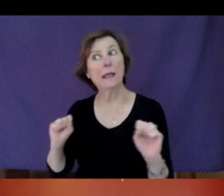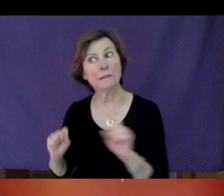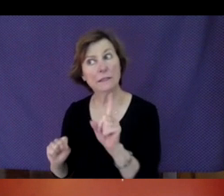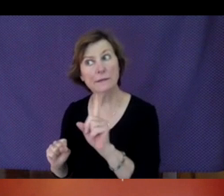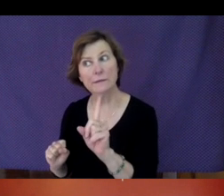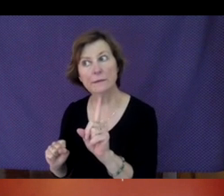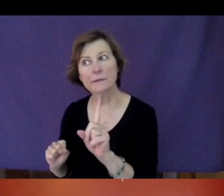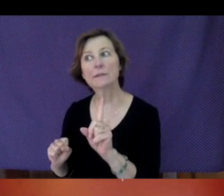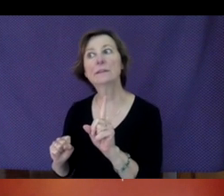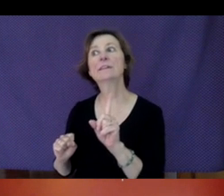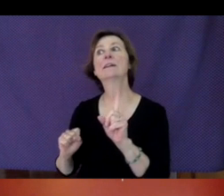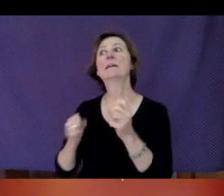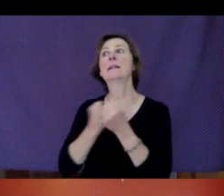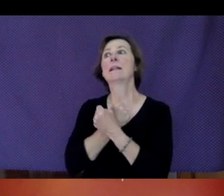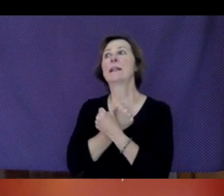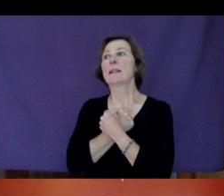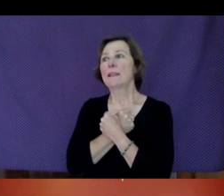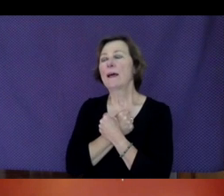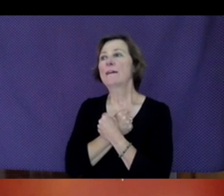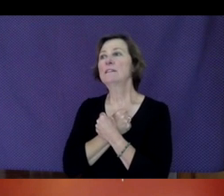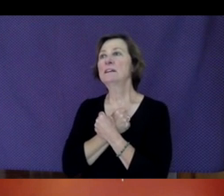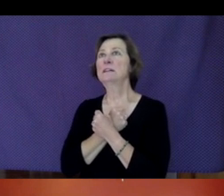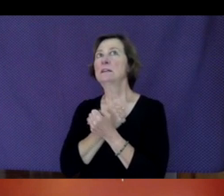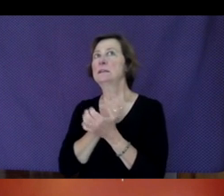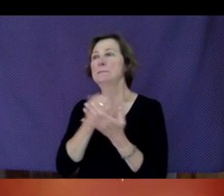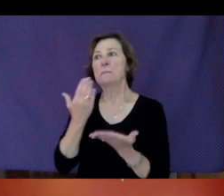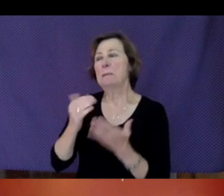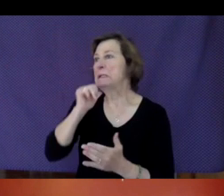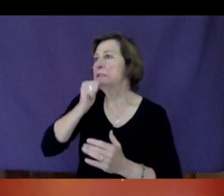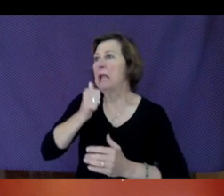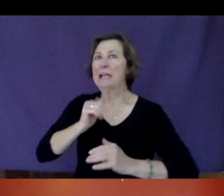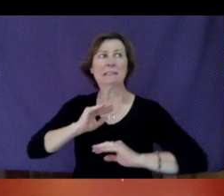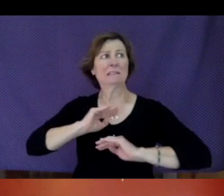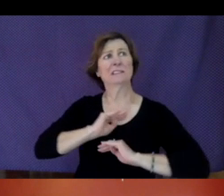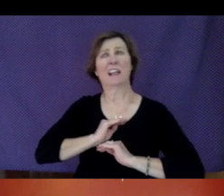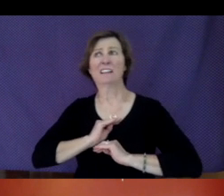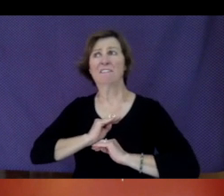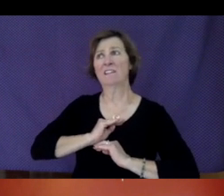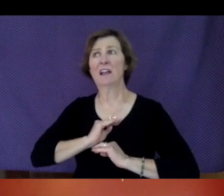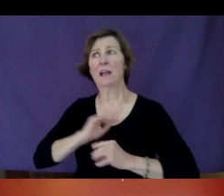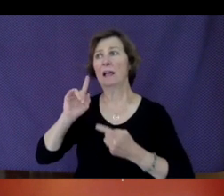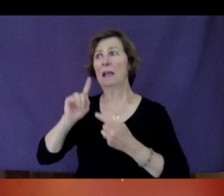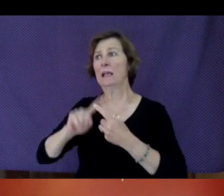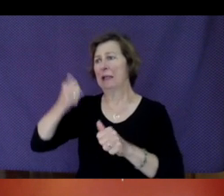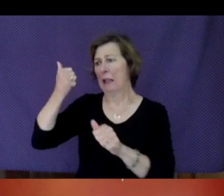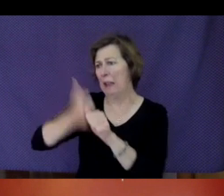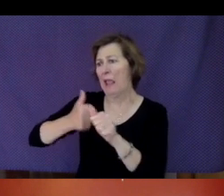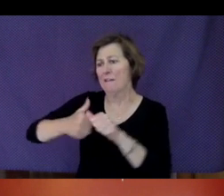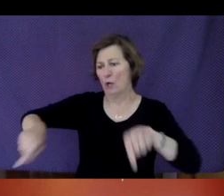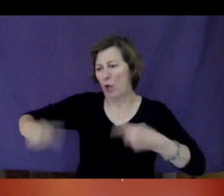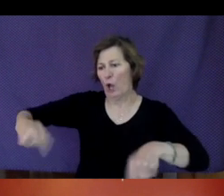Love that is not satisfied until every argument ends abruptly when one child says